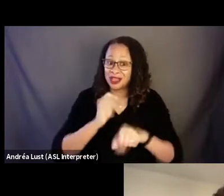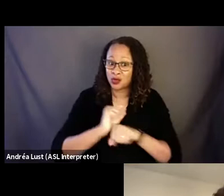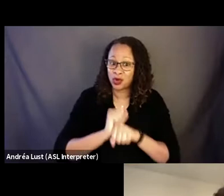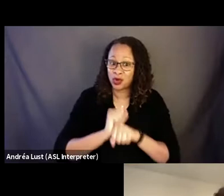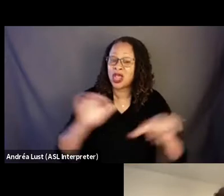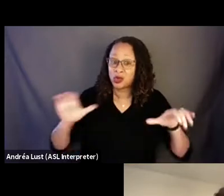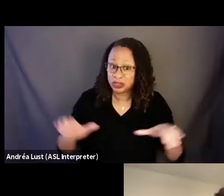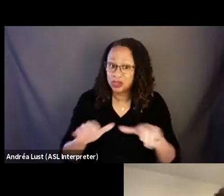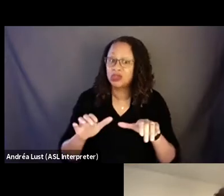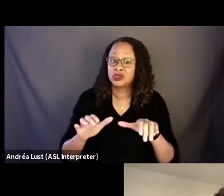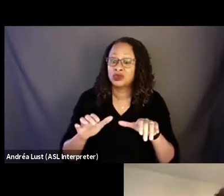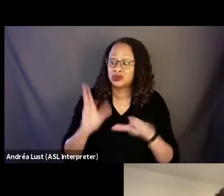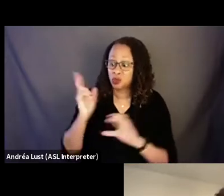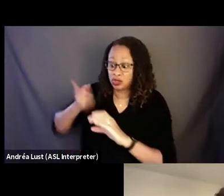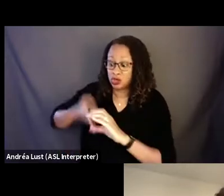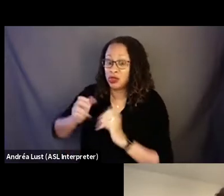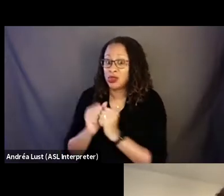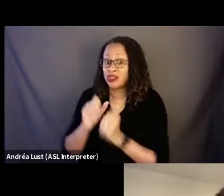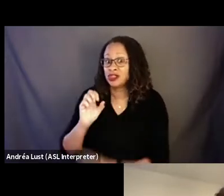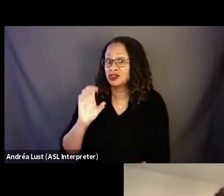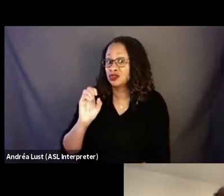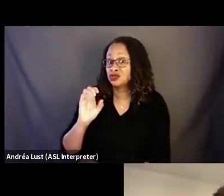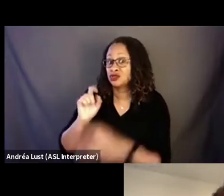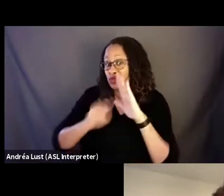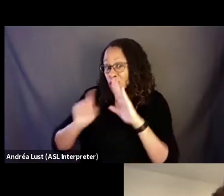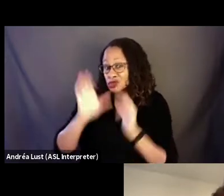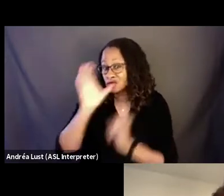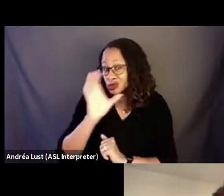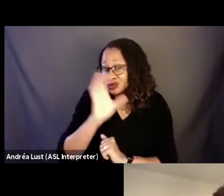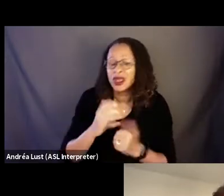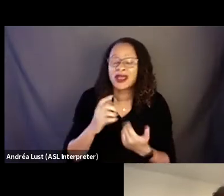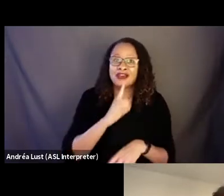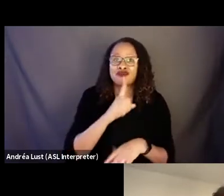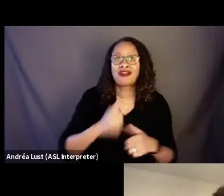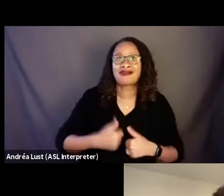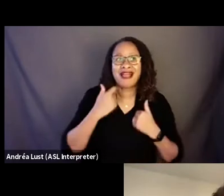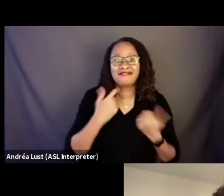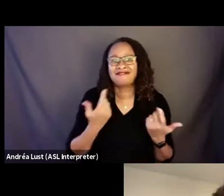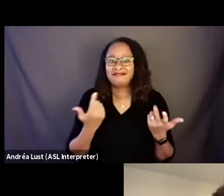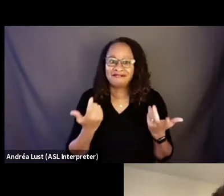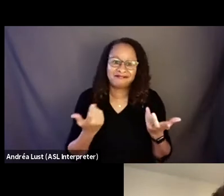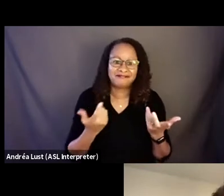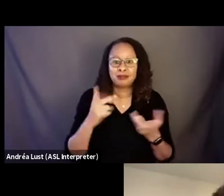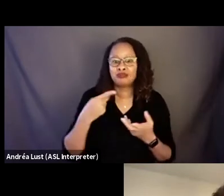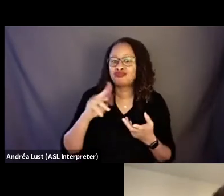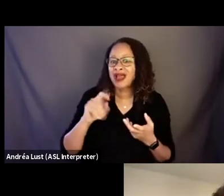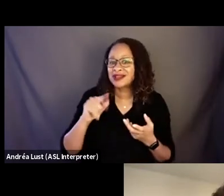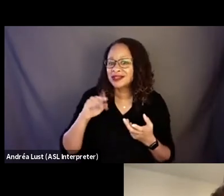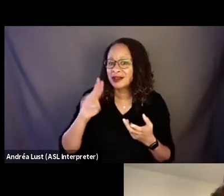and worked as a kind of a real life practicum for testing and helping to develop those protocols.